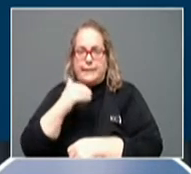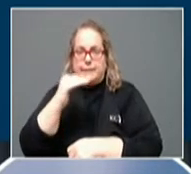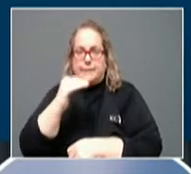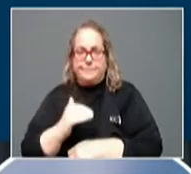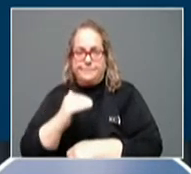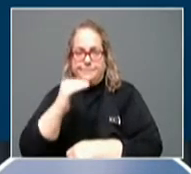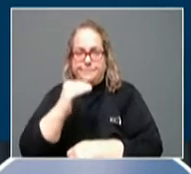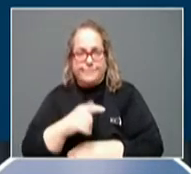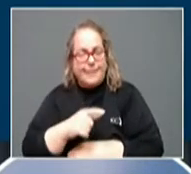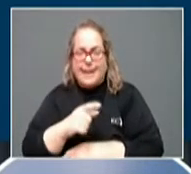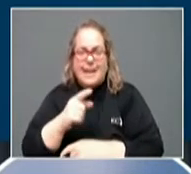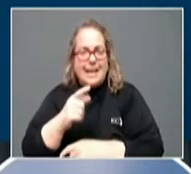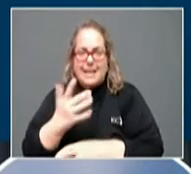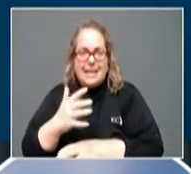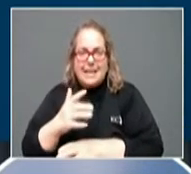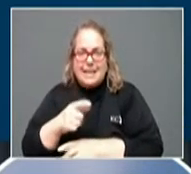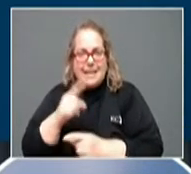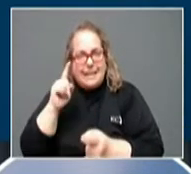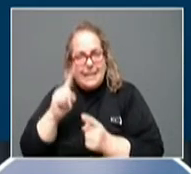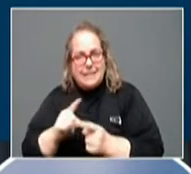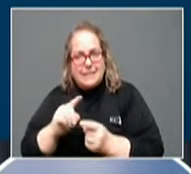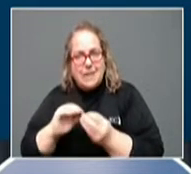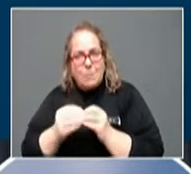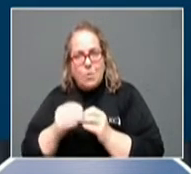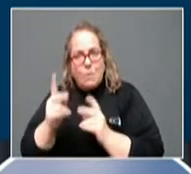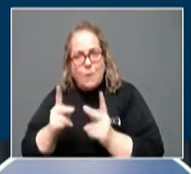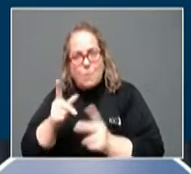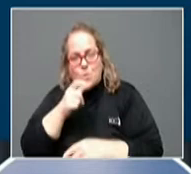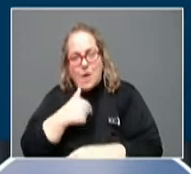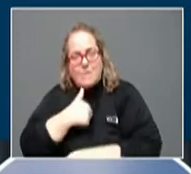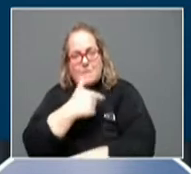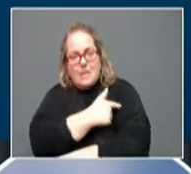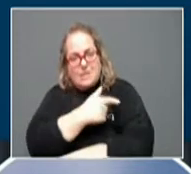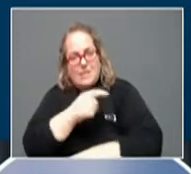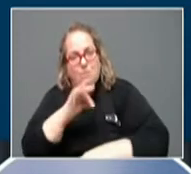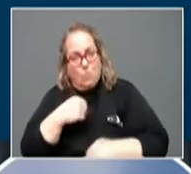that's where we can do the most work the quickest uh to to up our